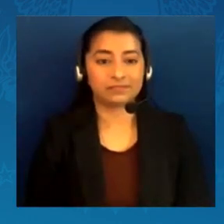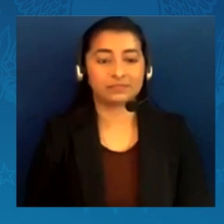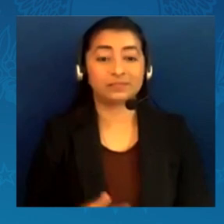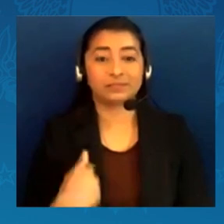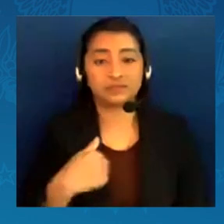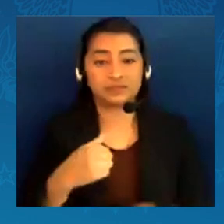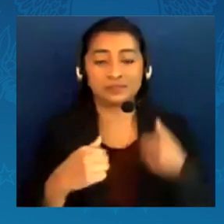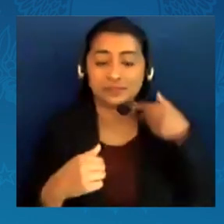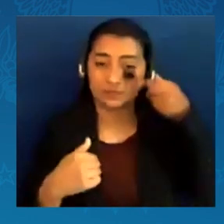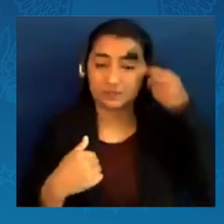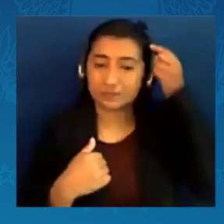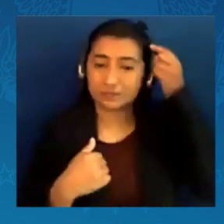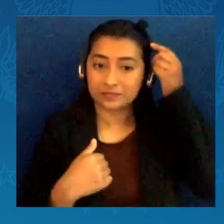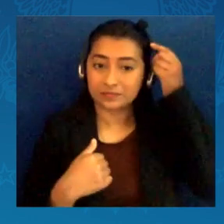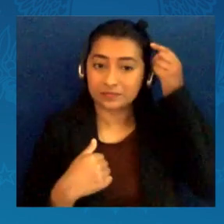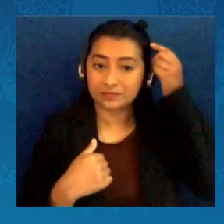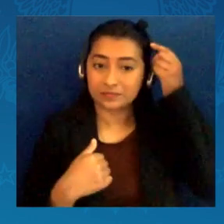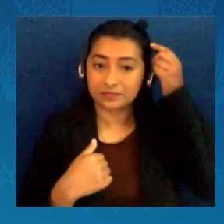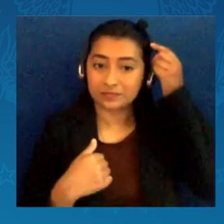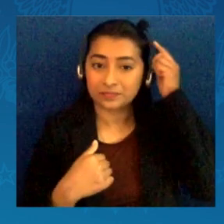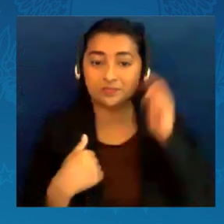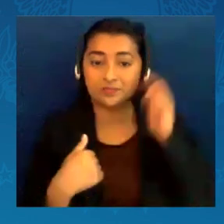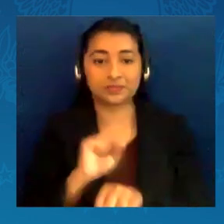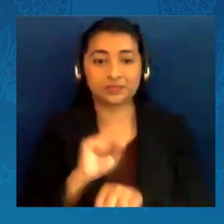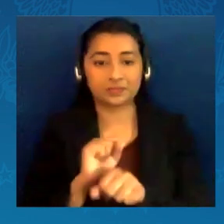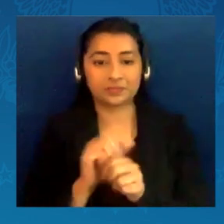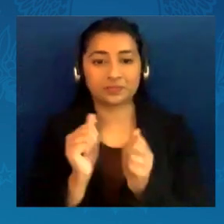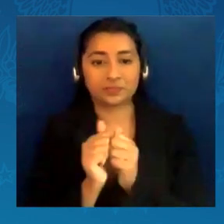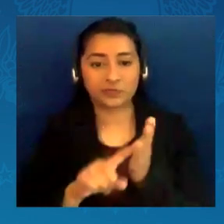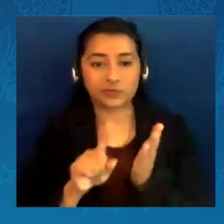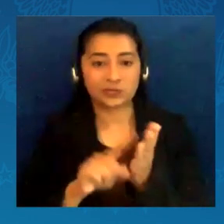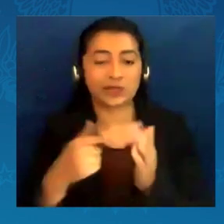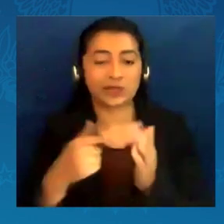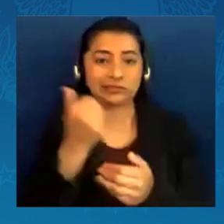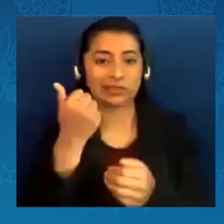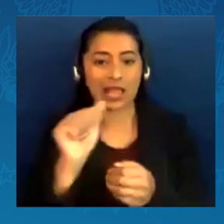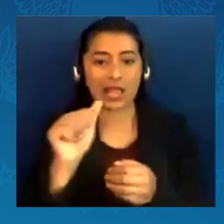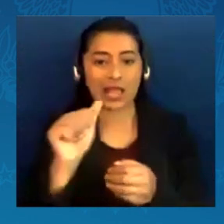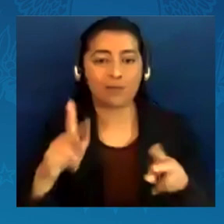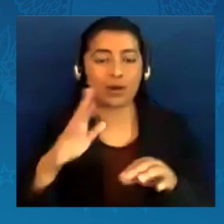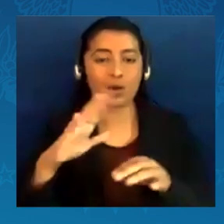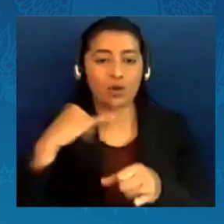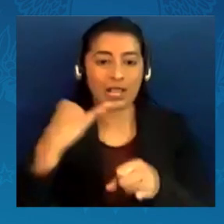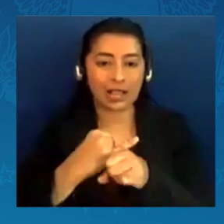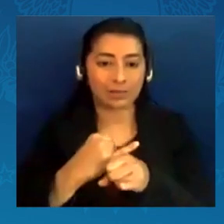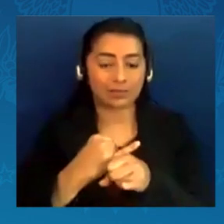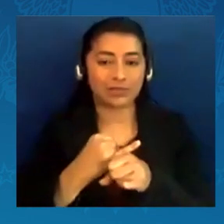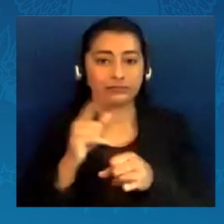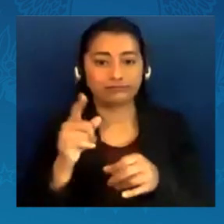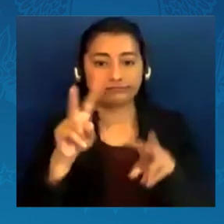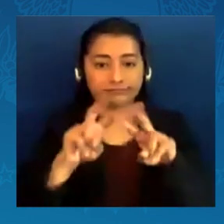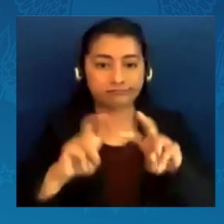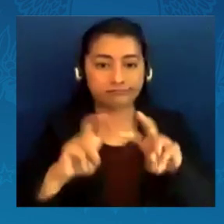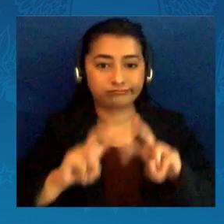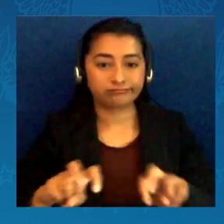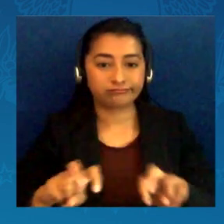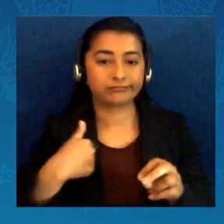hey, is are there any opportunities on campus that you've got your eye on that I could possibly participate in? Here are the things I'm interested